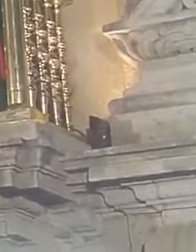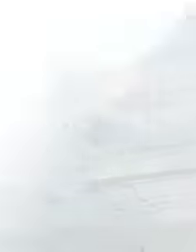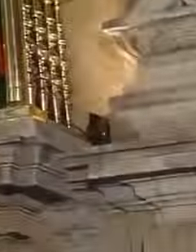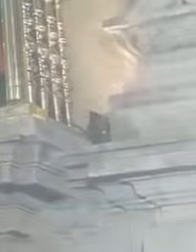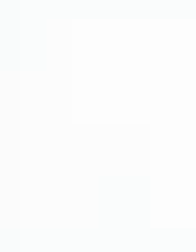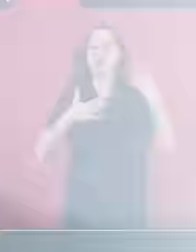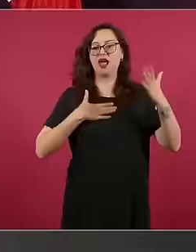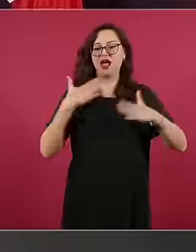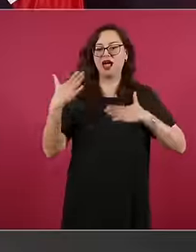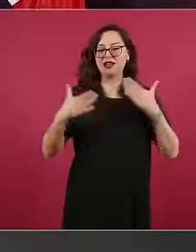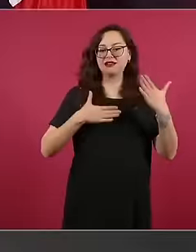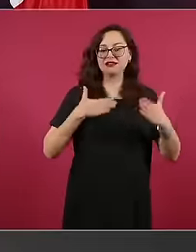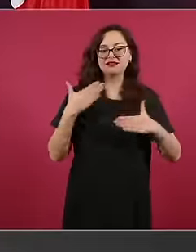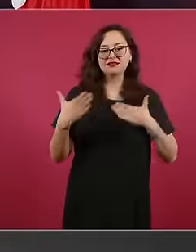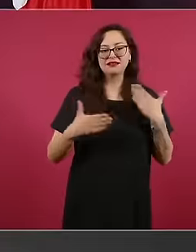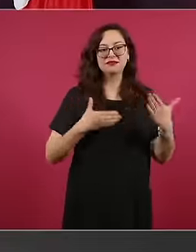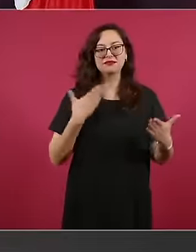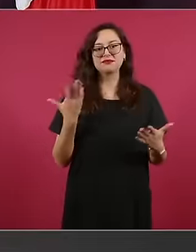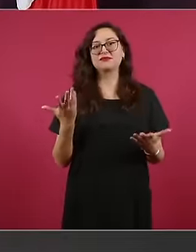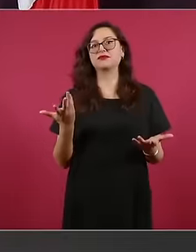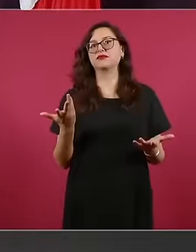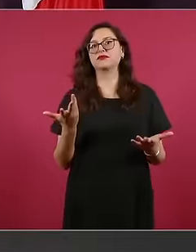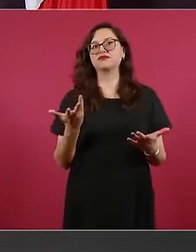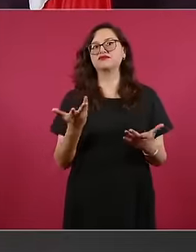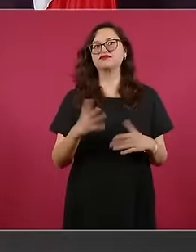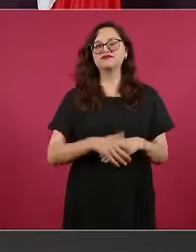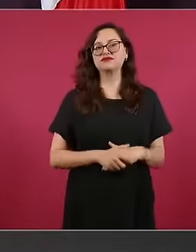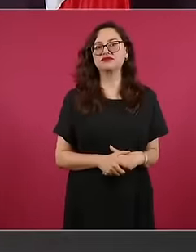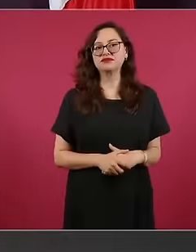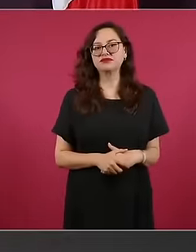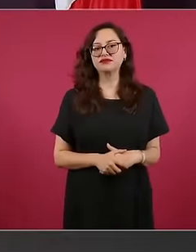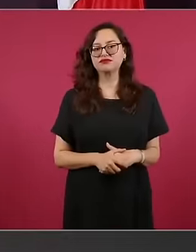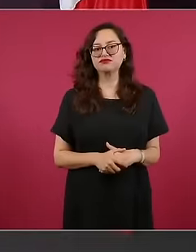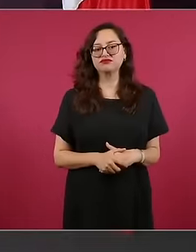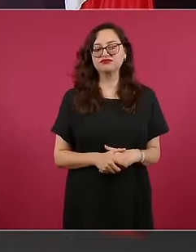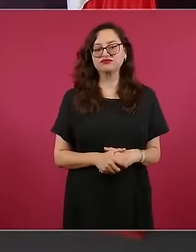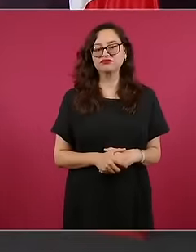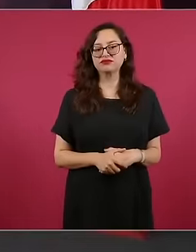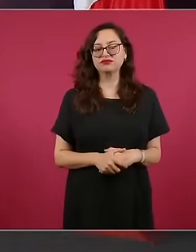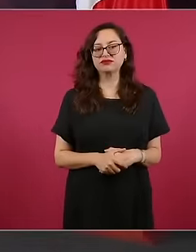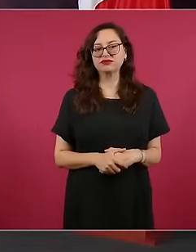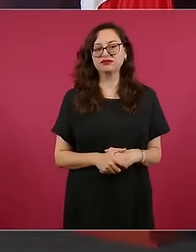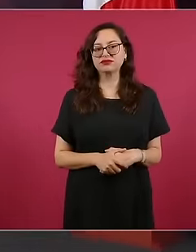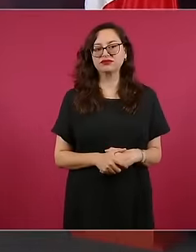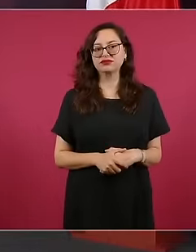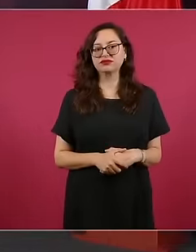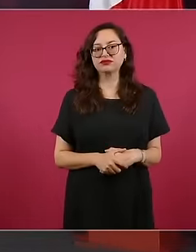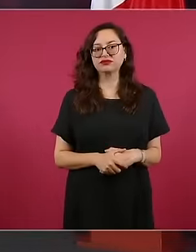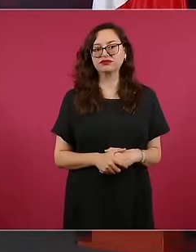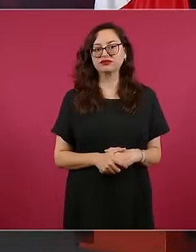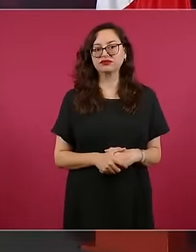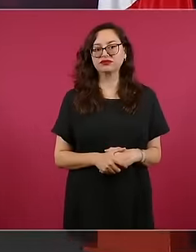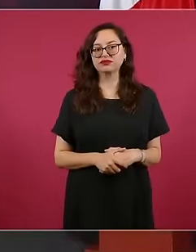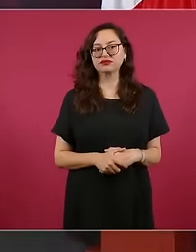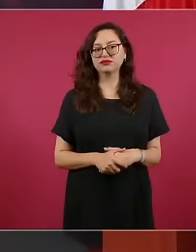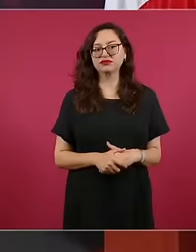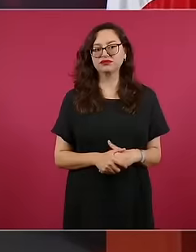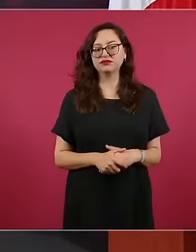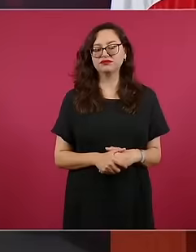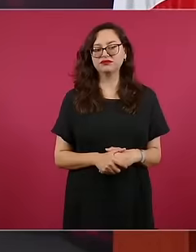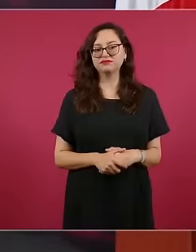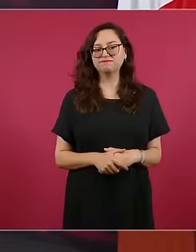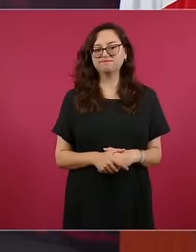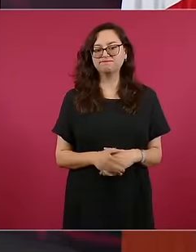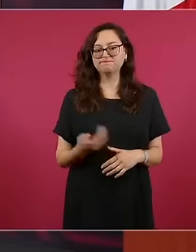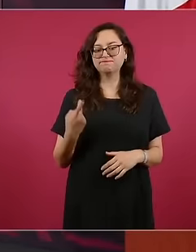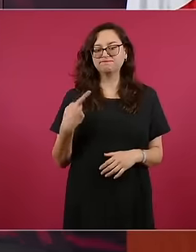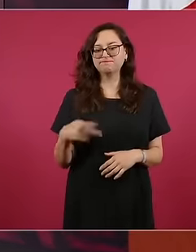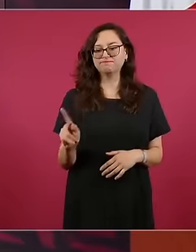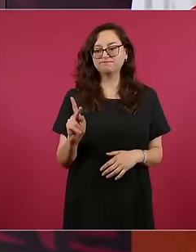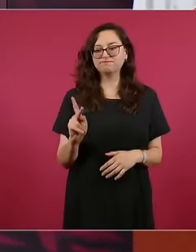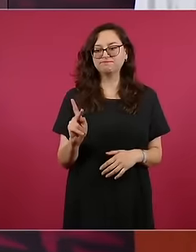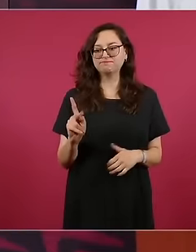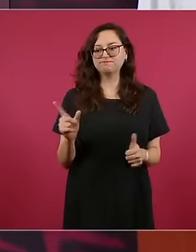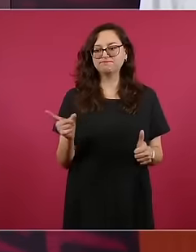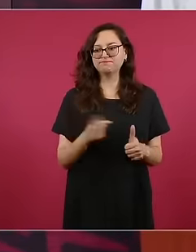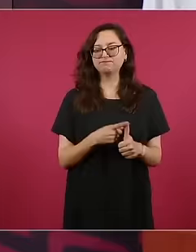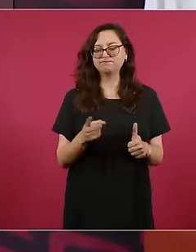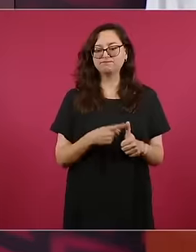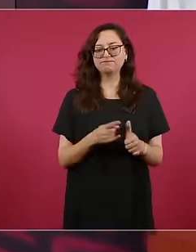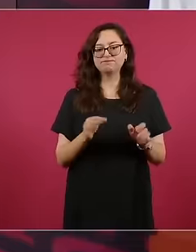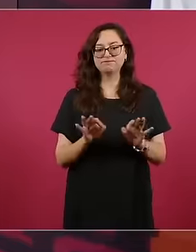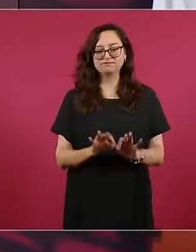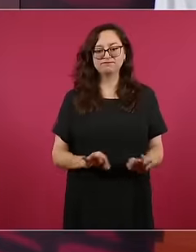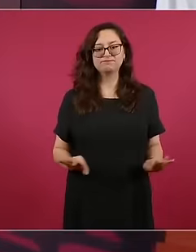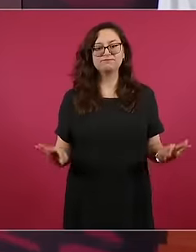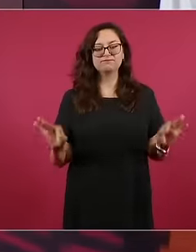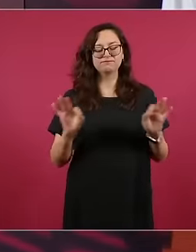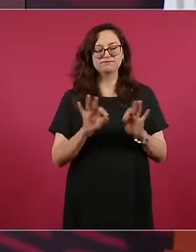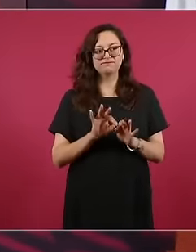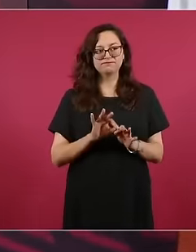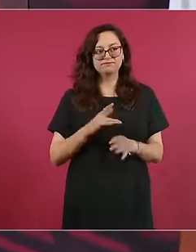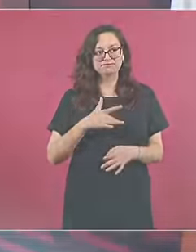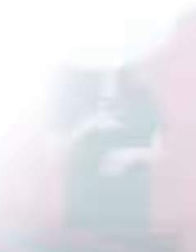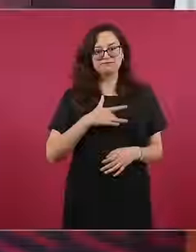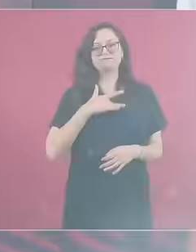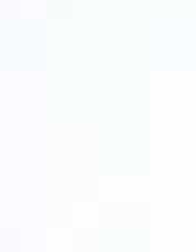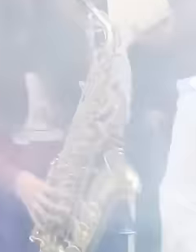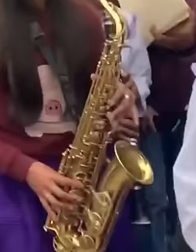Hey, the most important thing is to be convinced that you are fighting for a